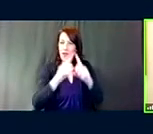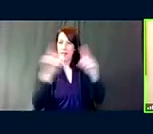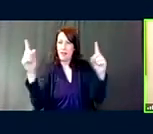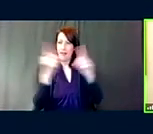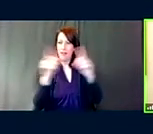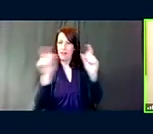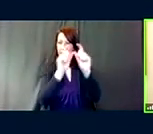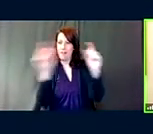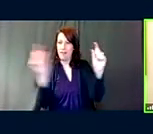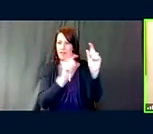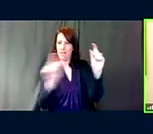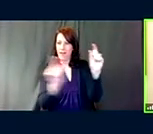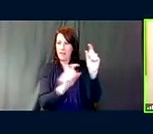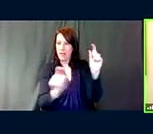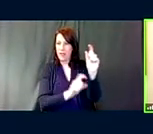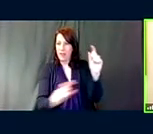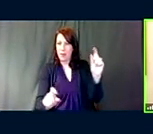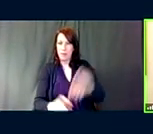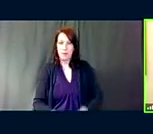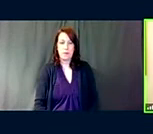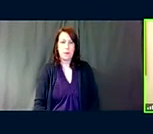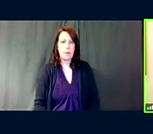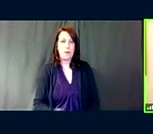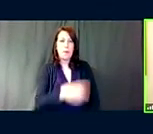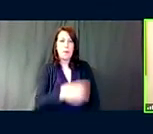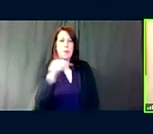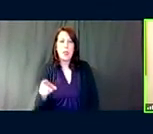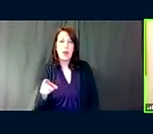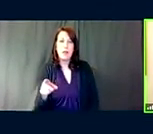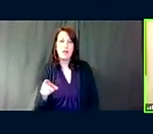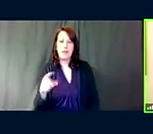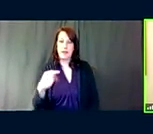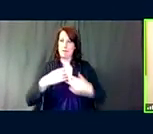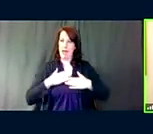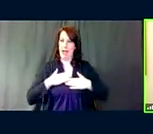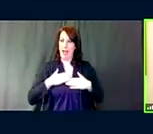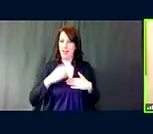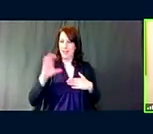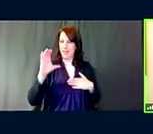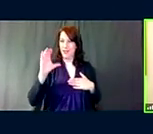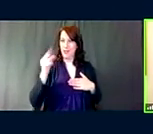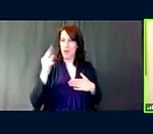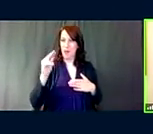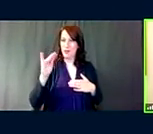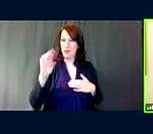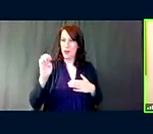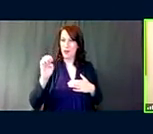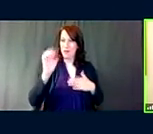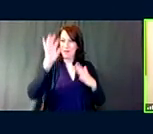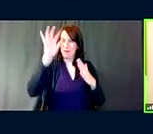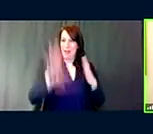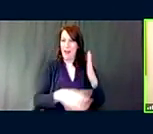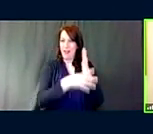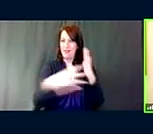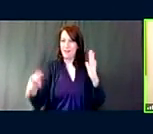BLOCKS OF EUROPEAN ANCESTRY ACROSS THEIR GENOME. THIS ACTUALLY IS A CHROMOSOME PLOT FOR ME.